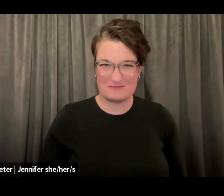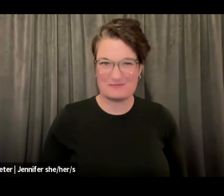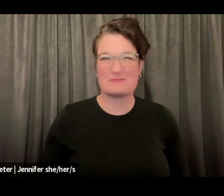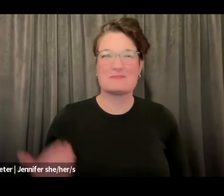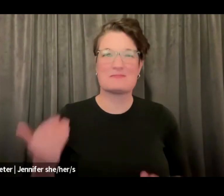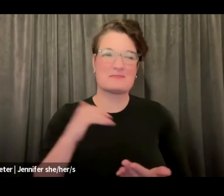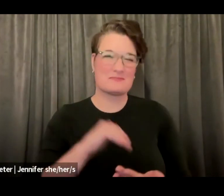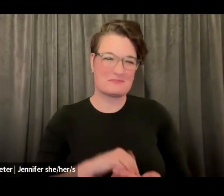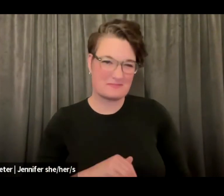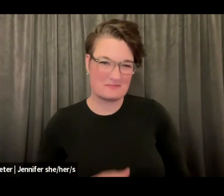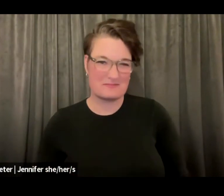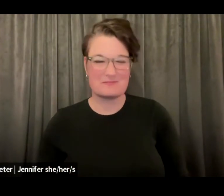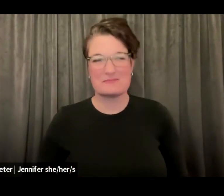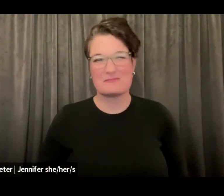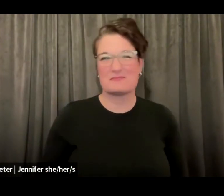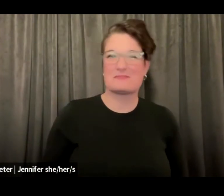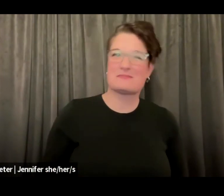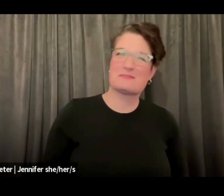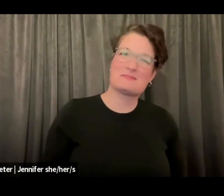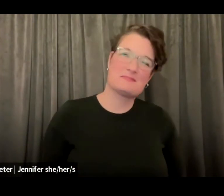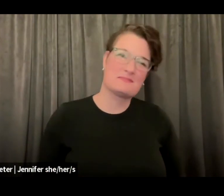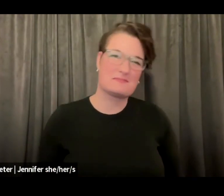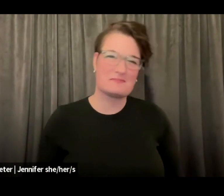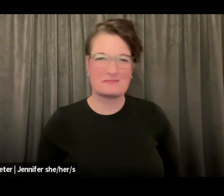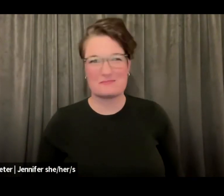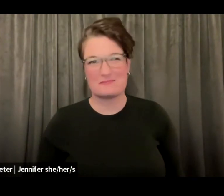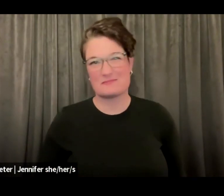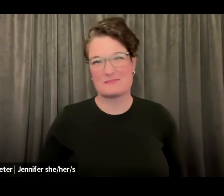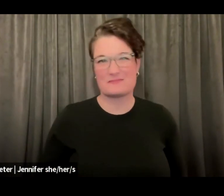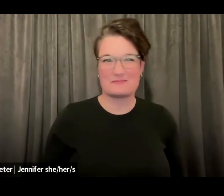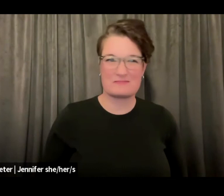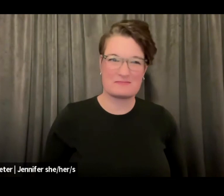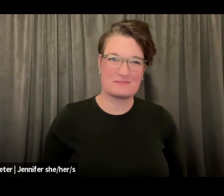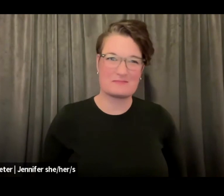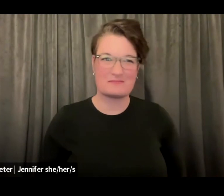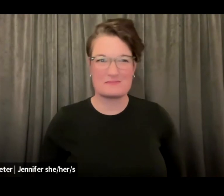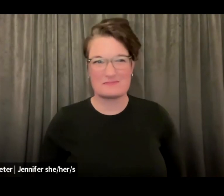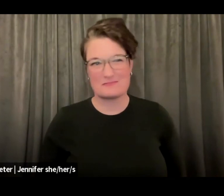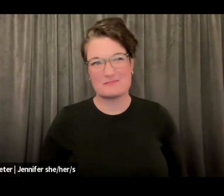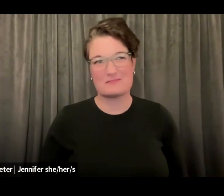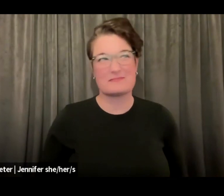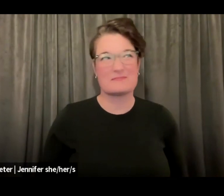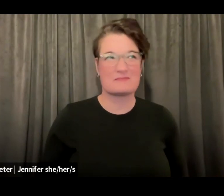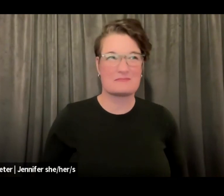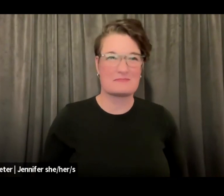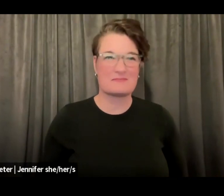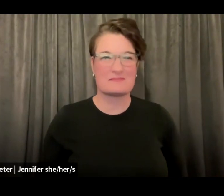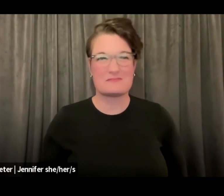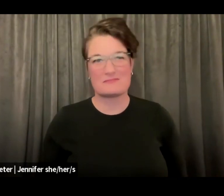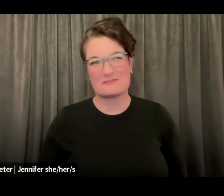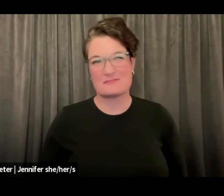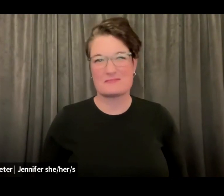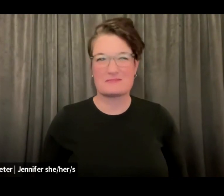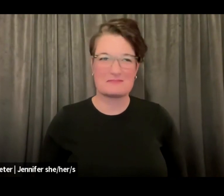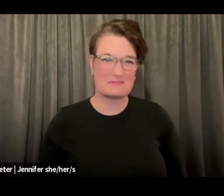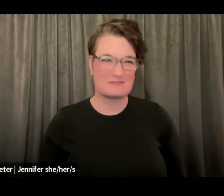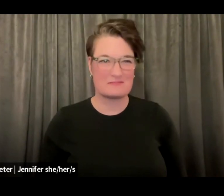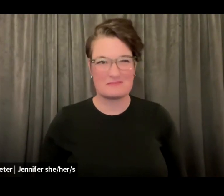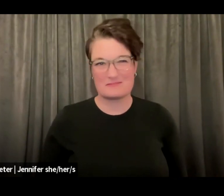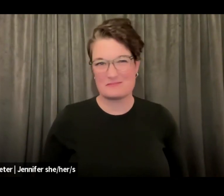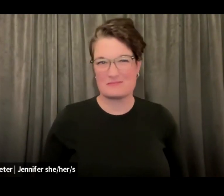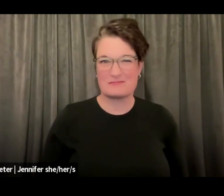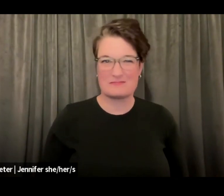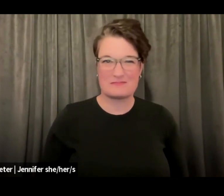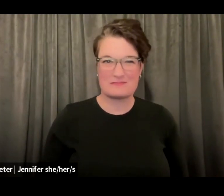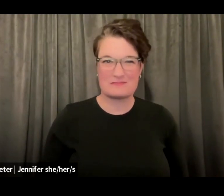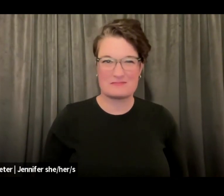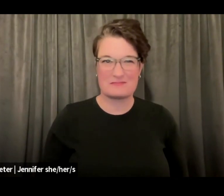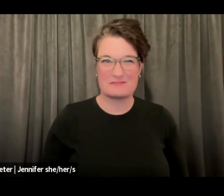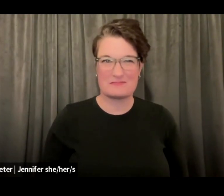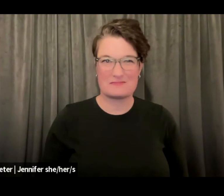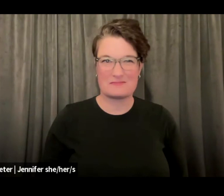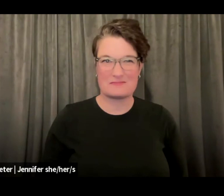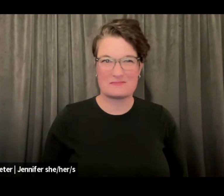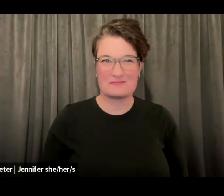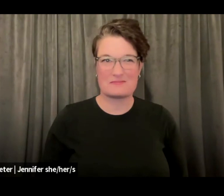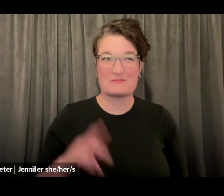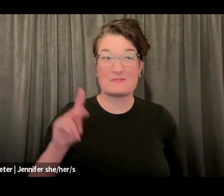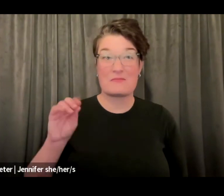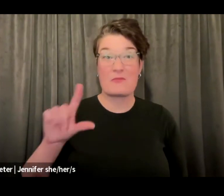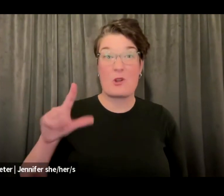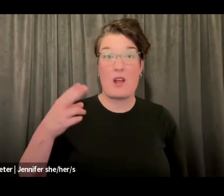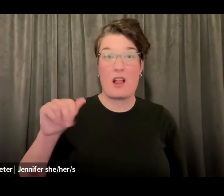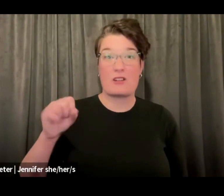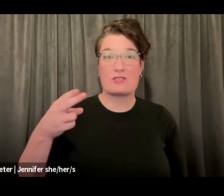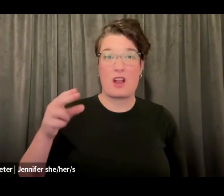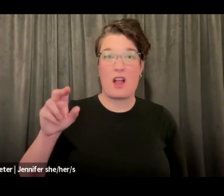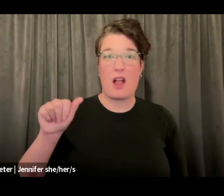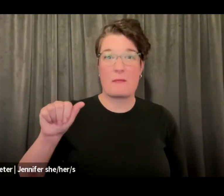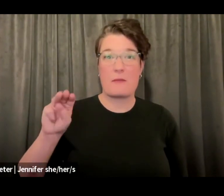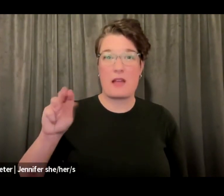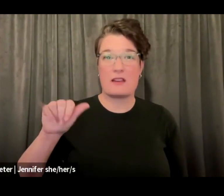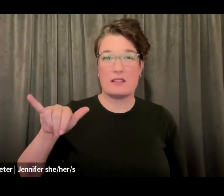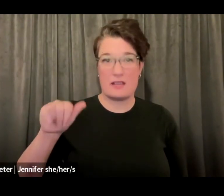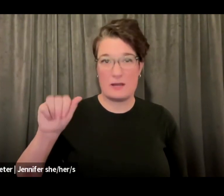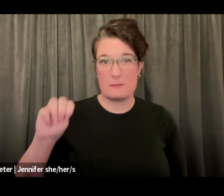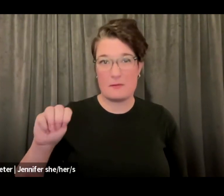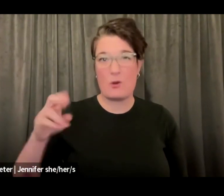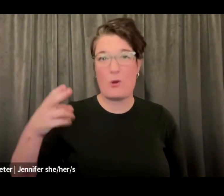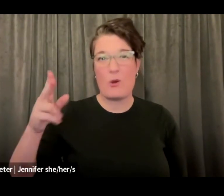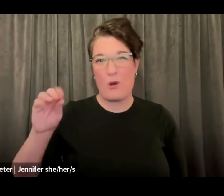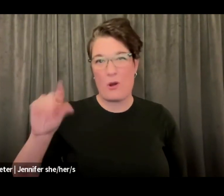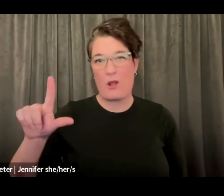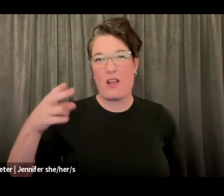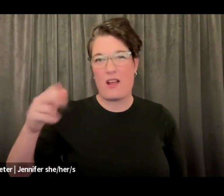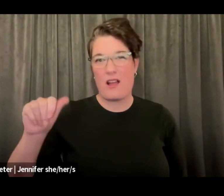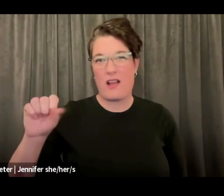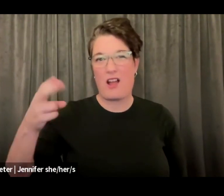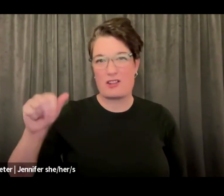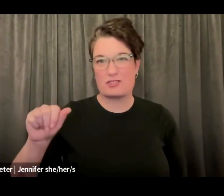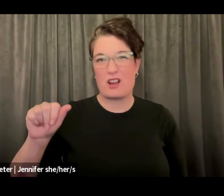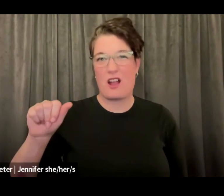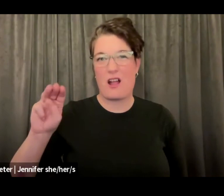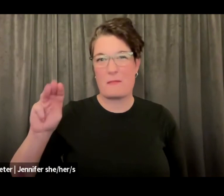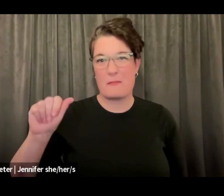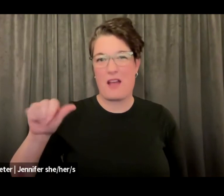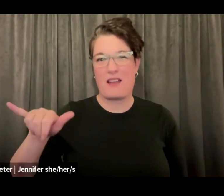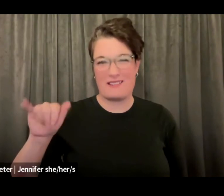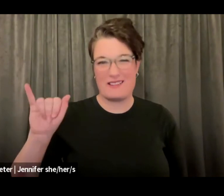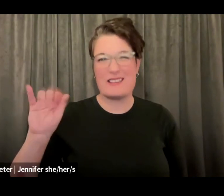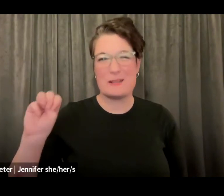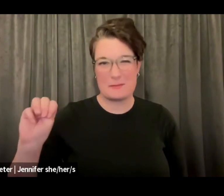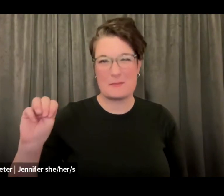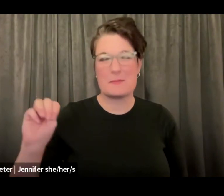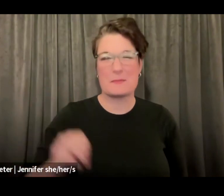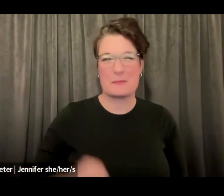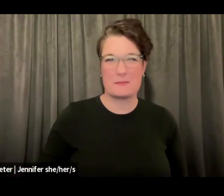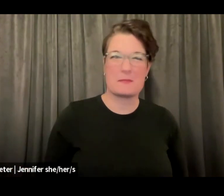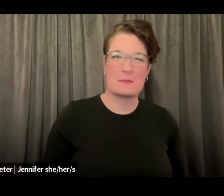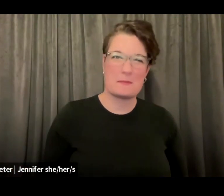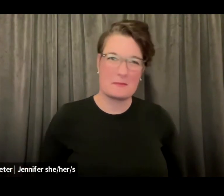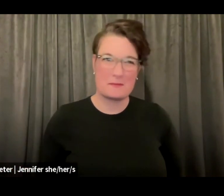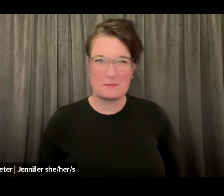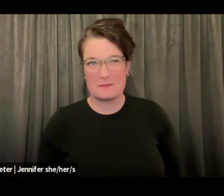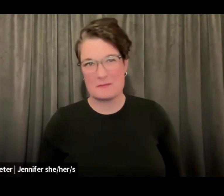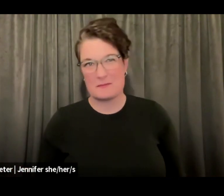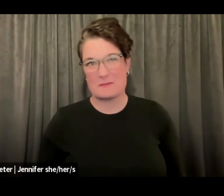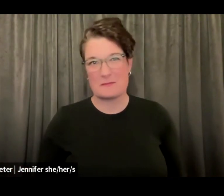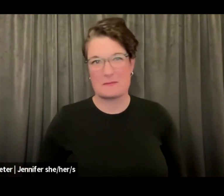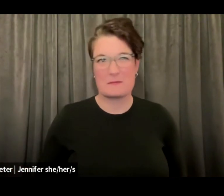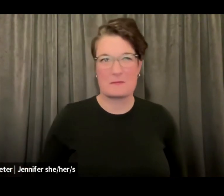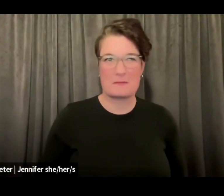bereshit bara bereshit bara bereshit bara elohim kol-hashamayim kol-hashamayim